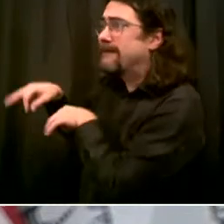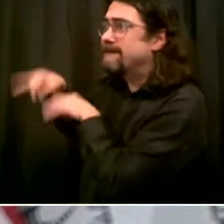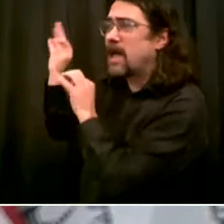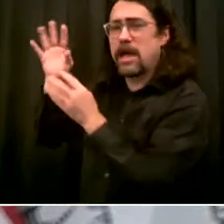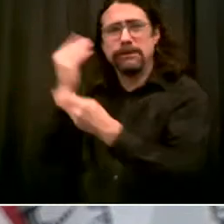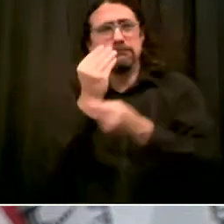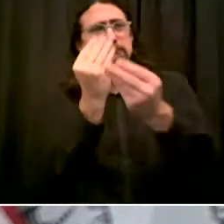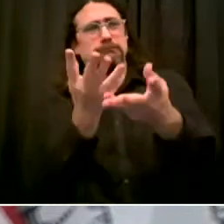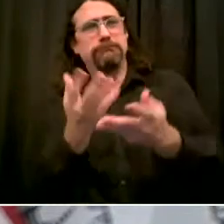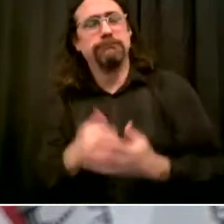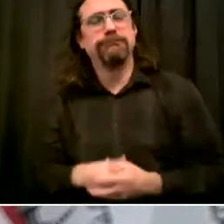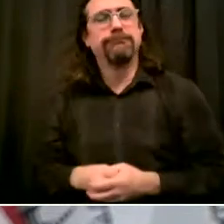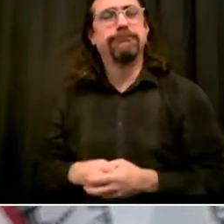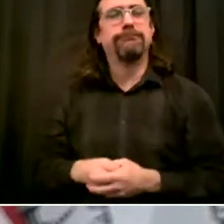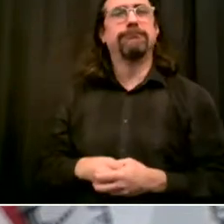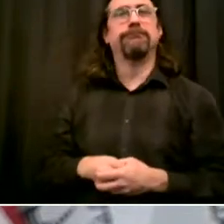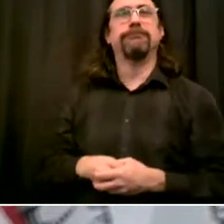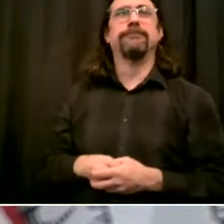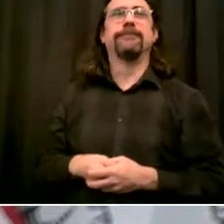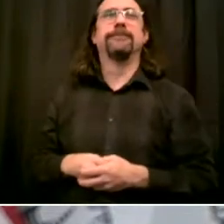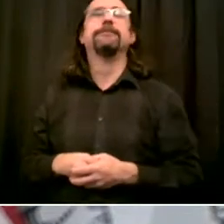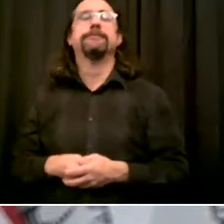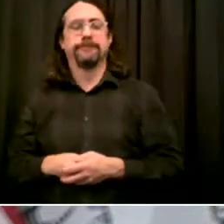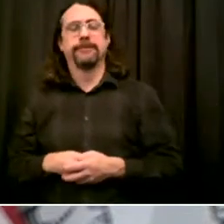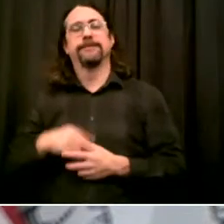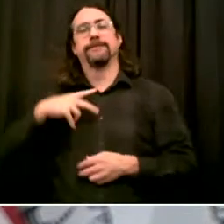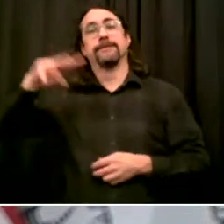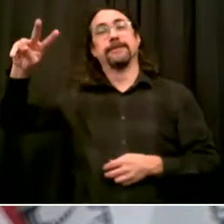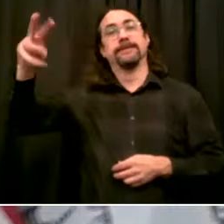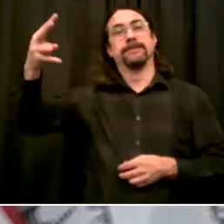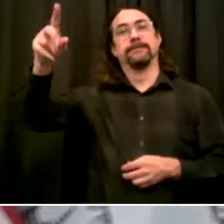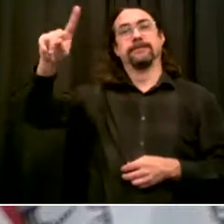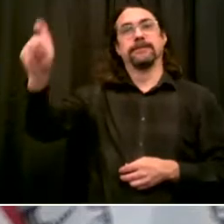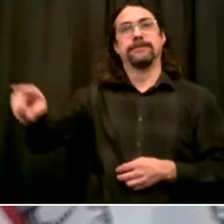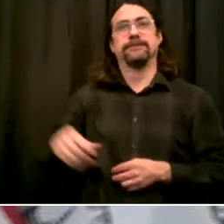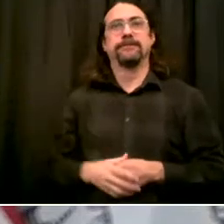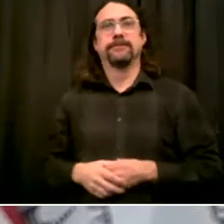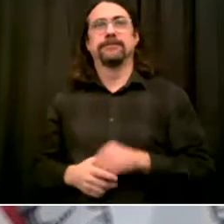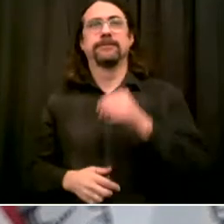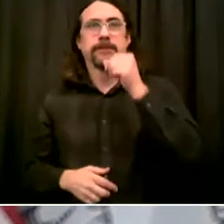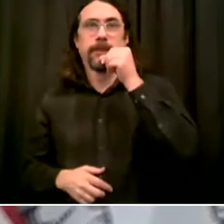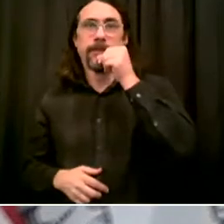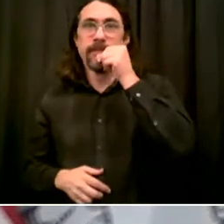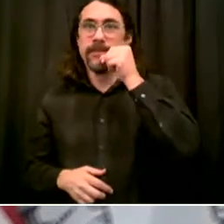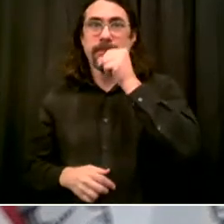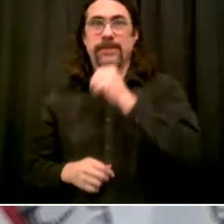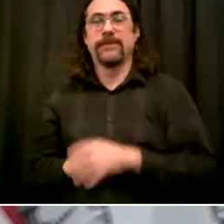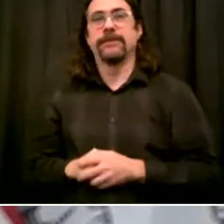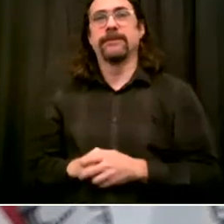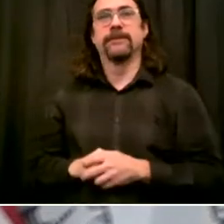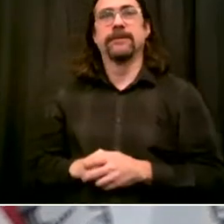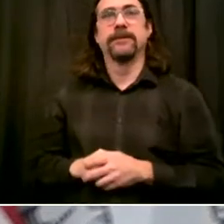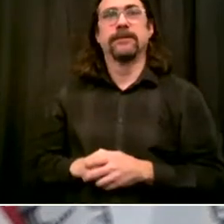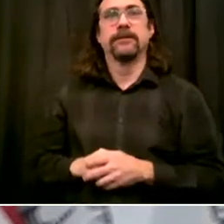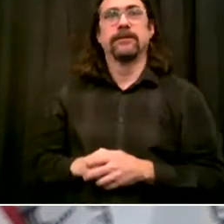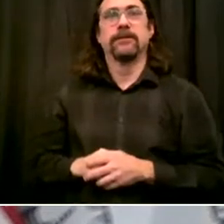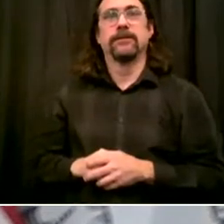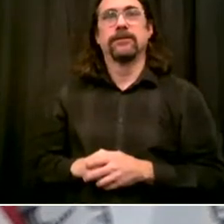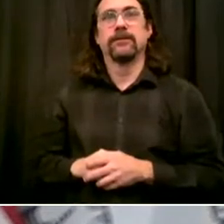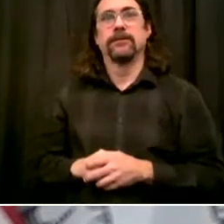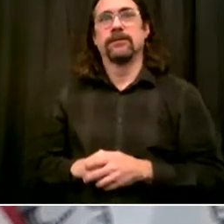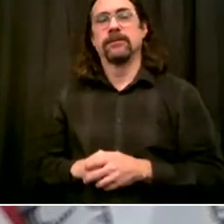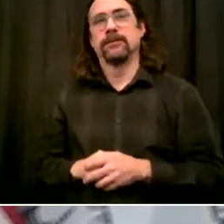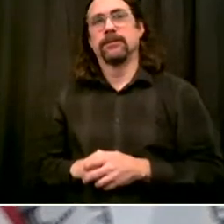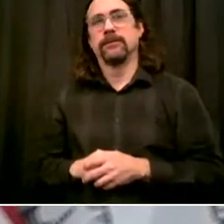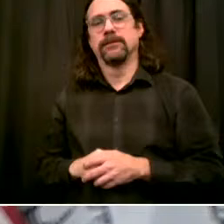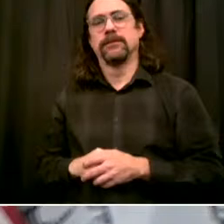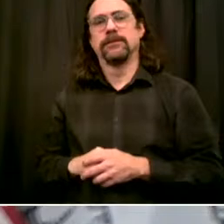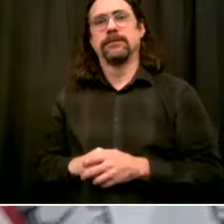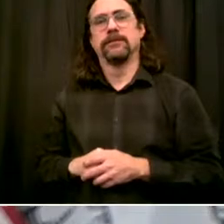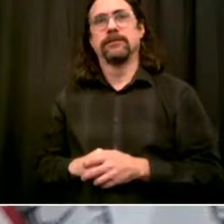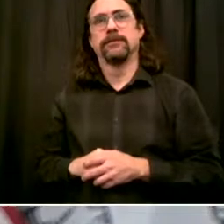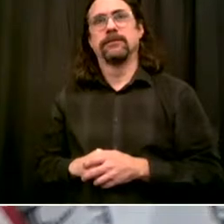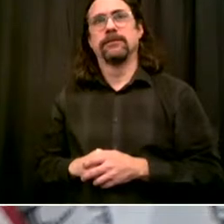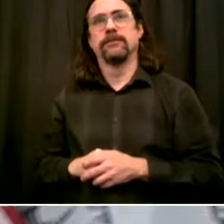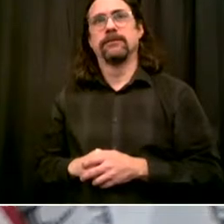NAME . GO AHEAD.